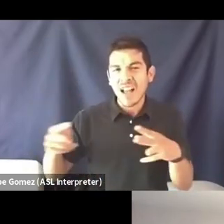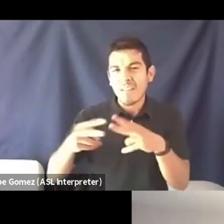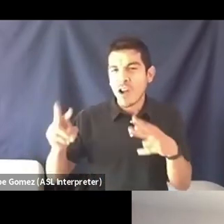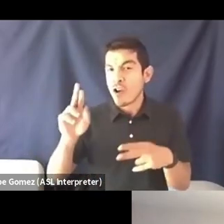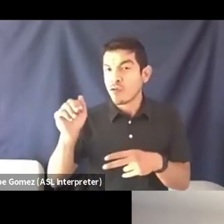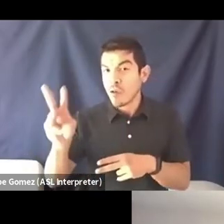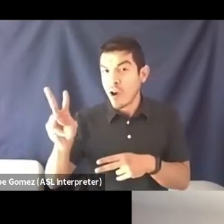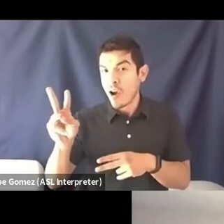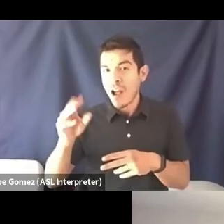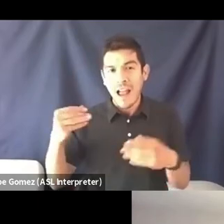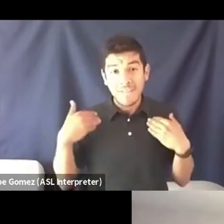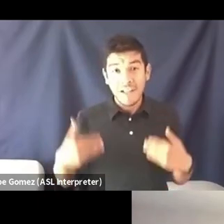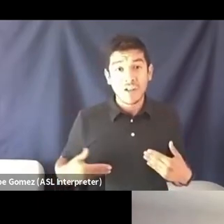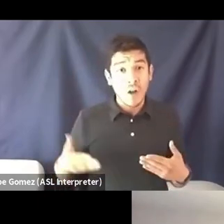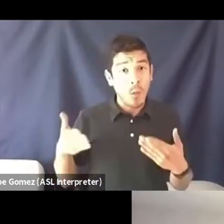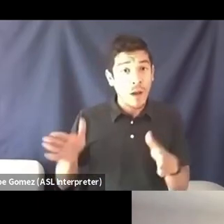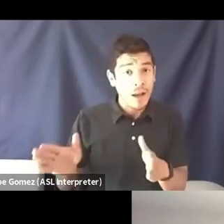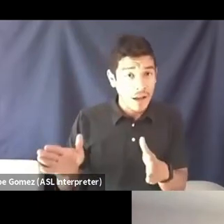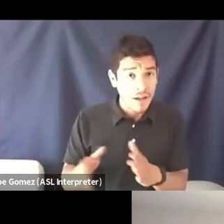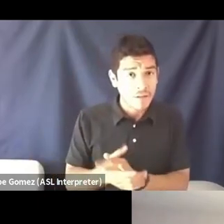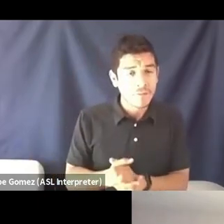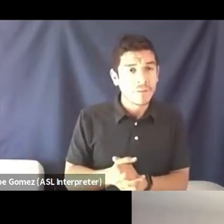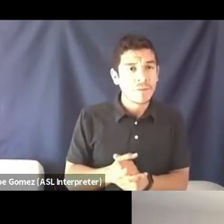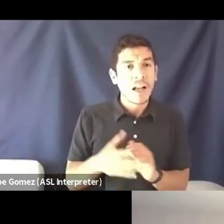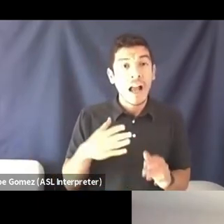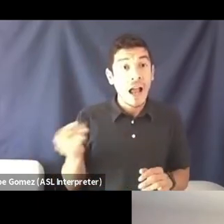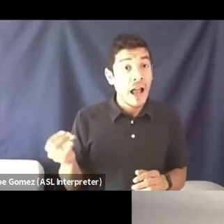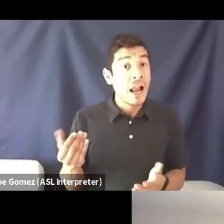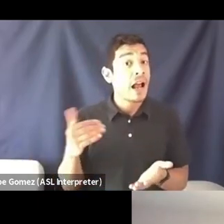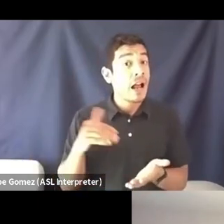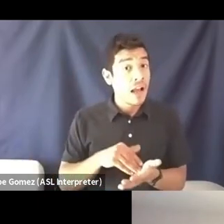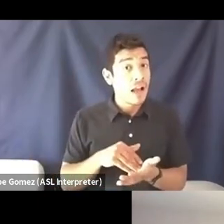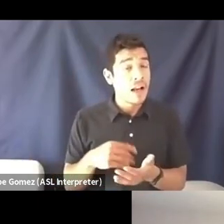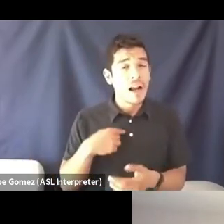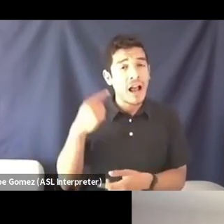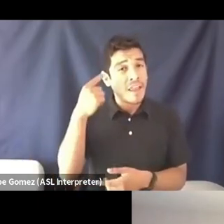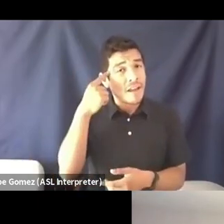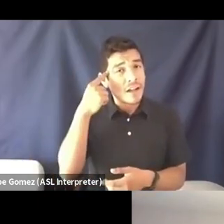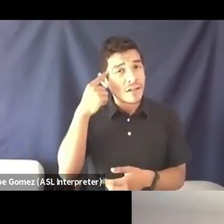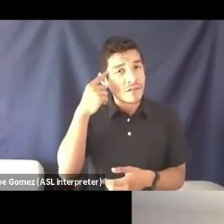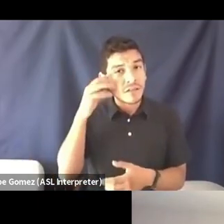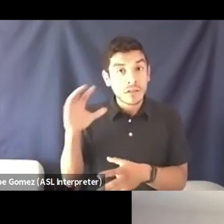and physical way. And I think drawing on my own Chinese family